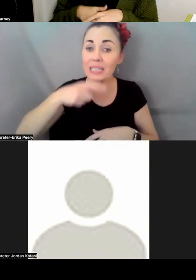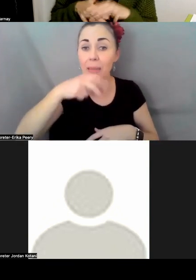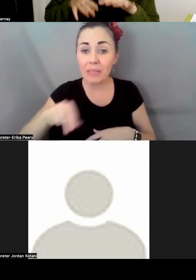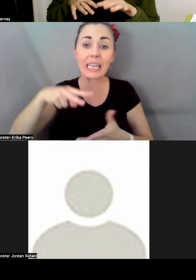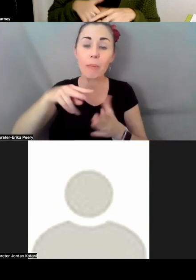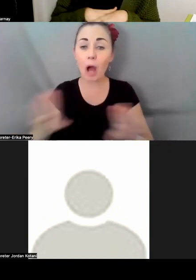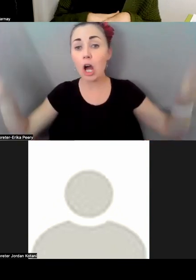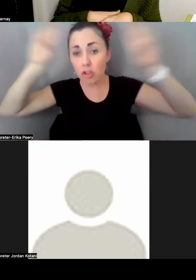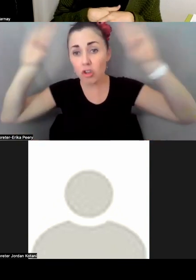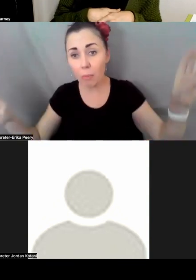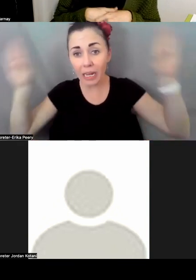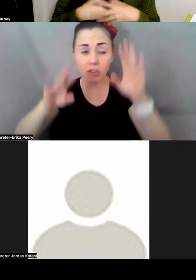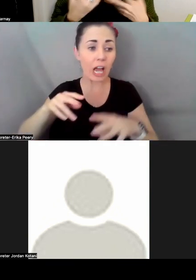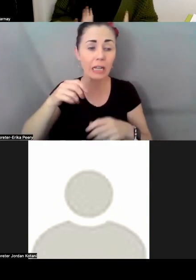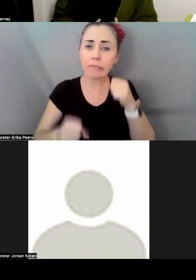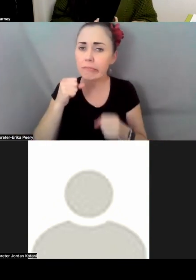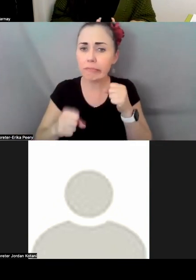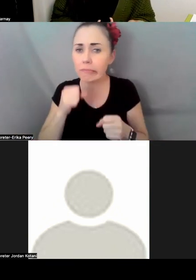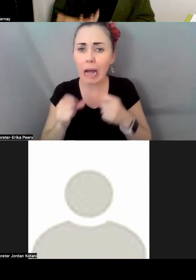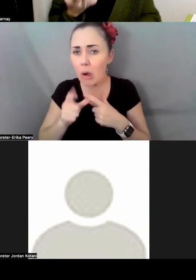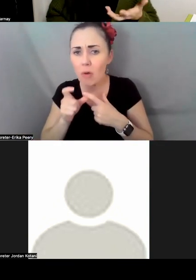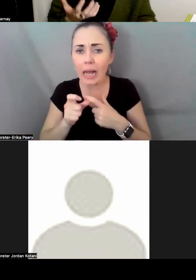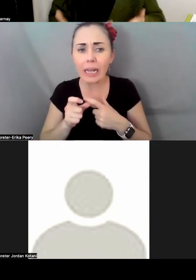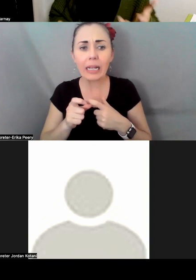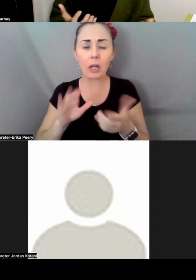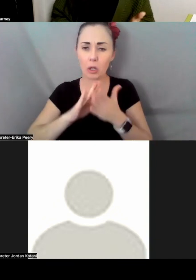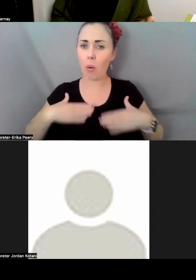high knees, those are alerting activities. Get your body moving and ready to go.